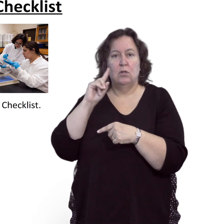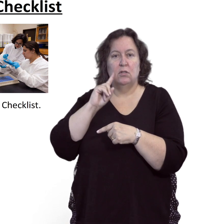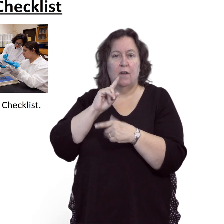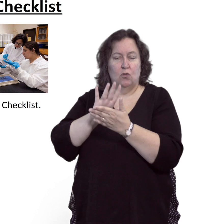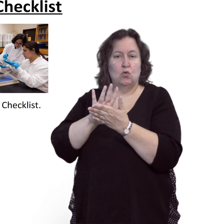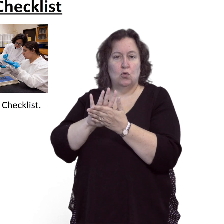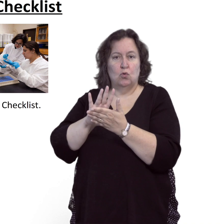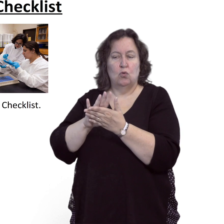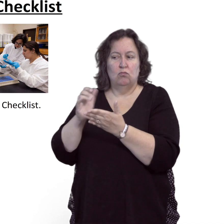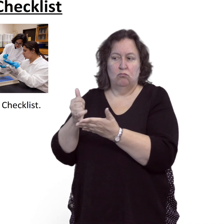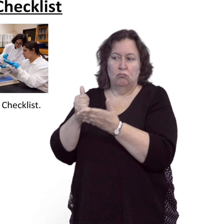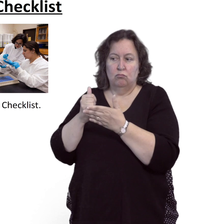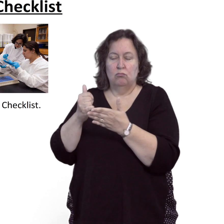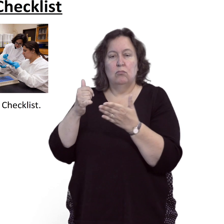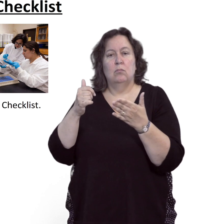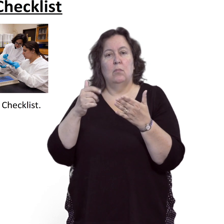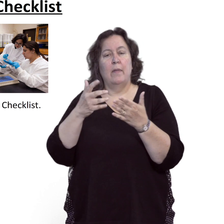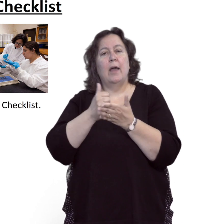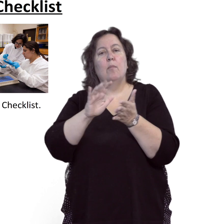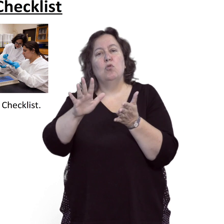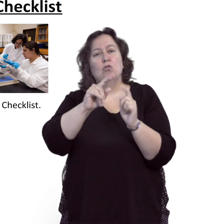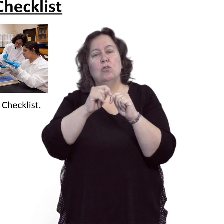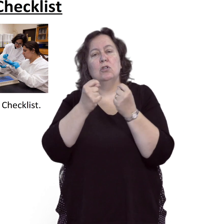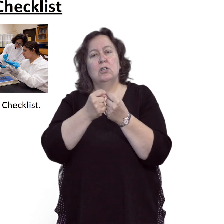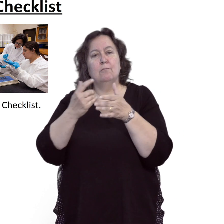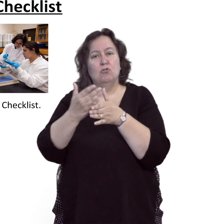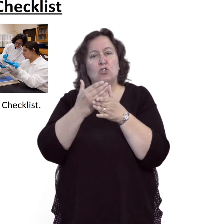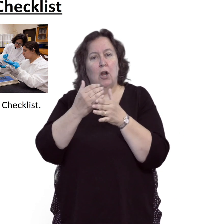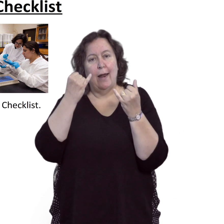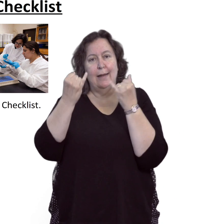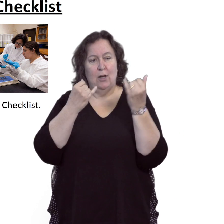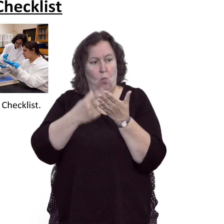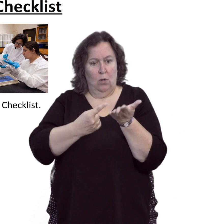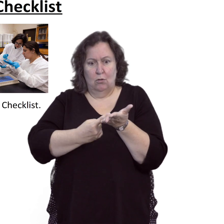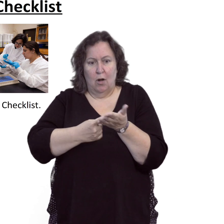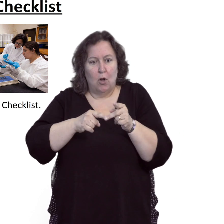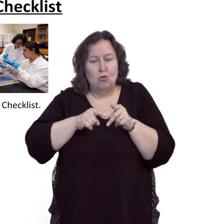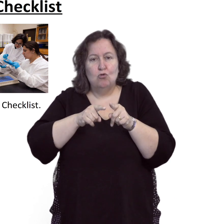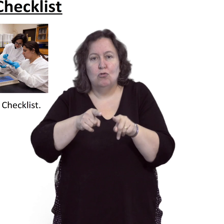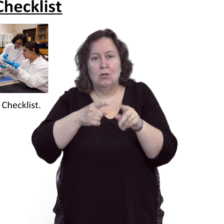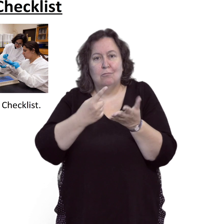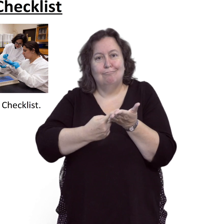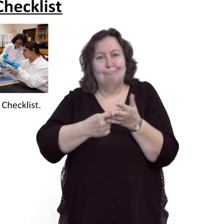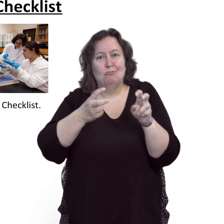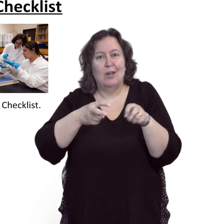that need to be discussed when planning for transition for the post-school years.